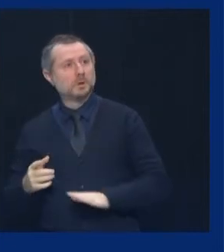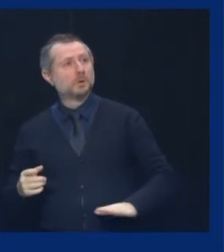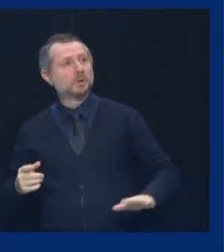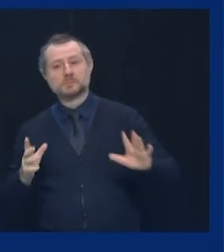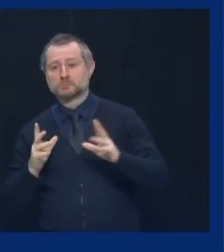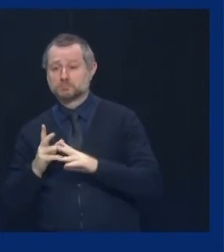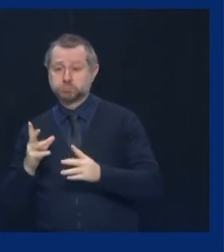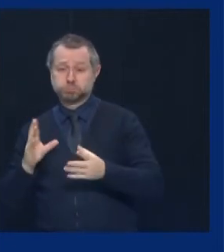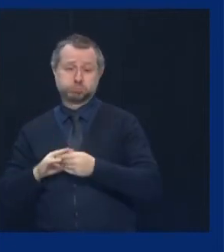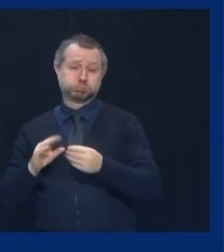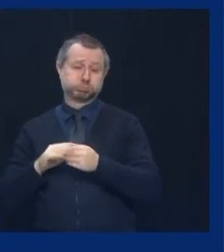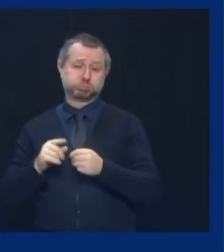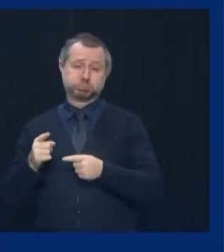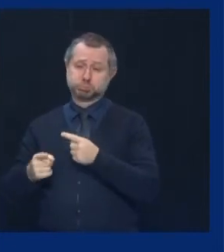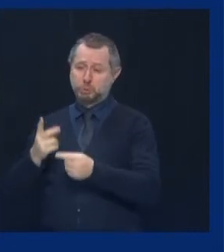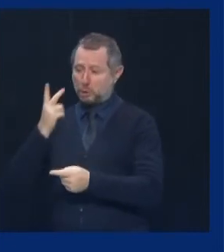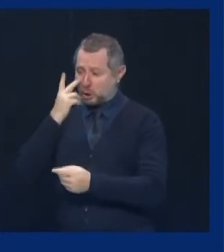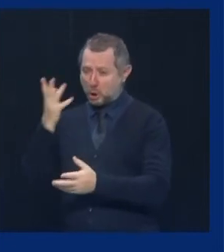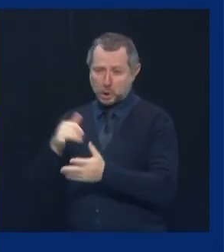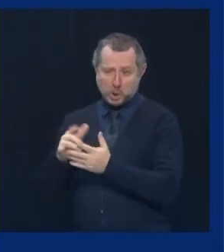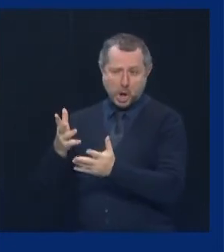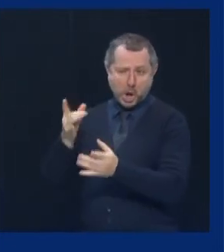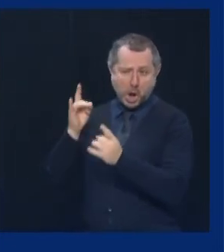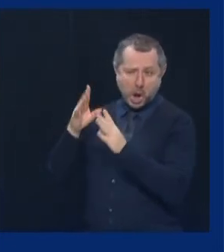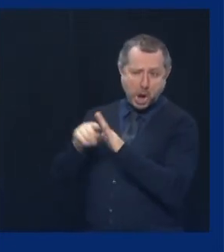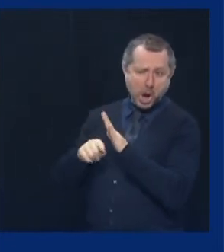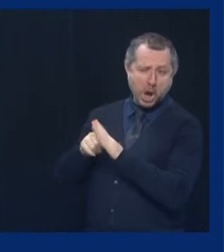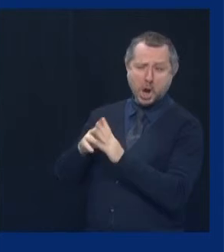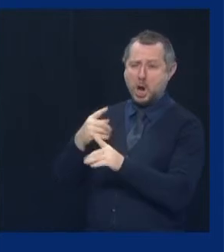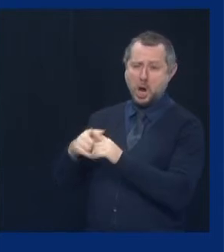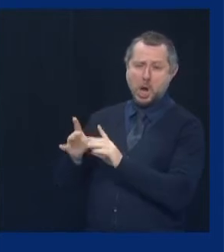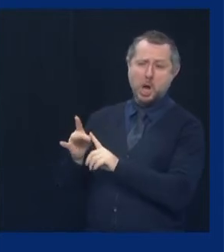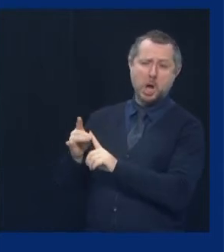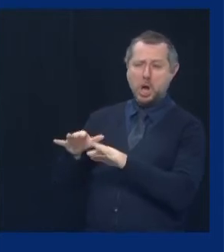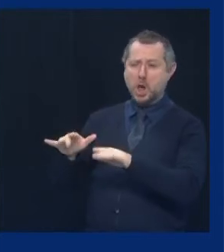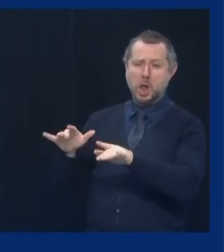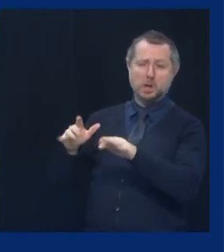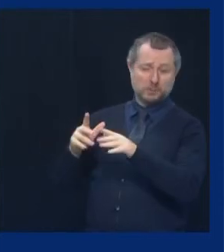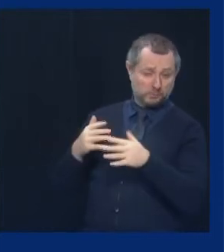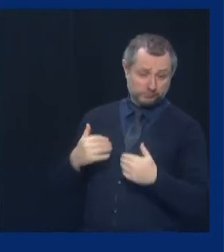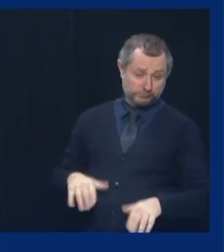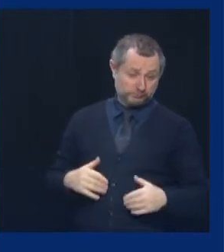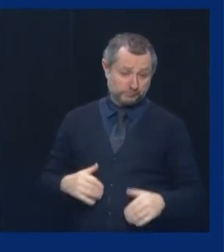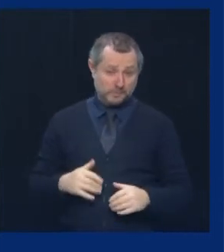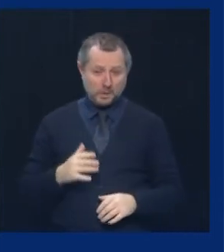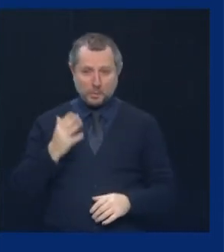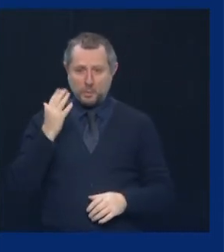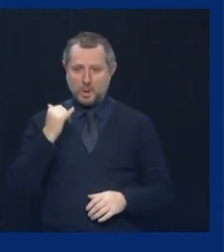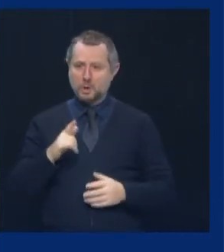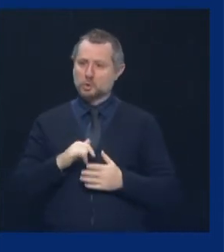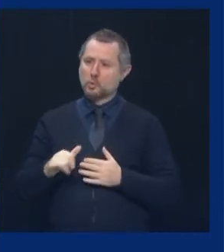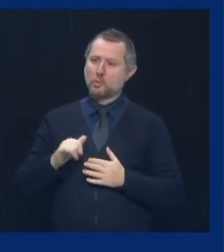WE WERE, AND IT WAS ALL NEW YORK ALL THE TIME.